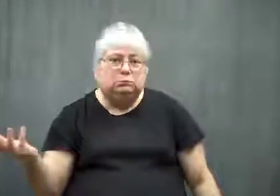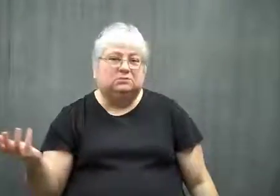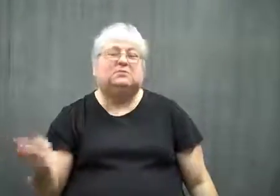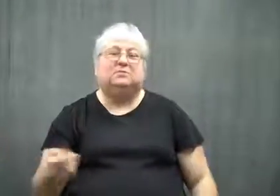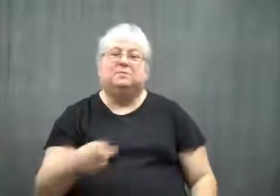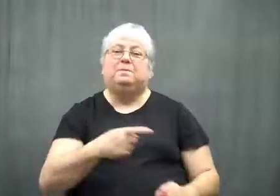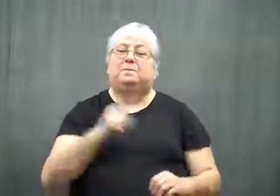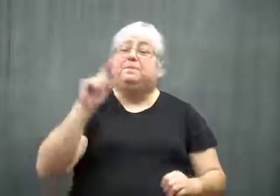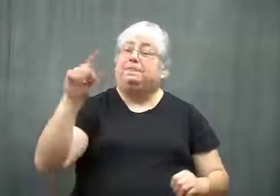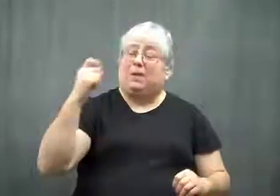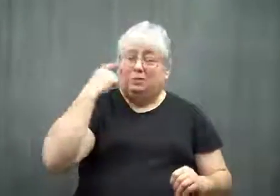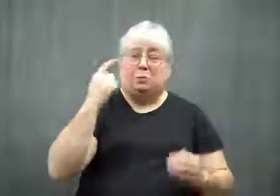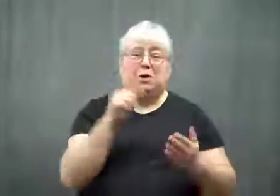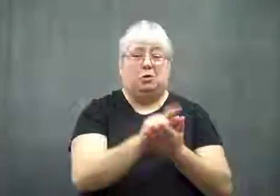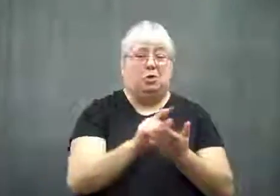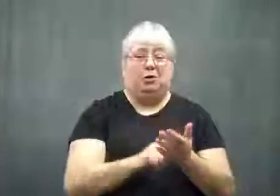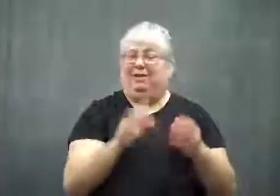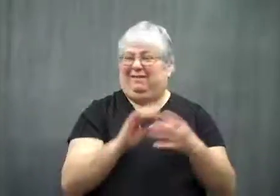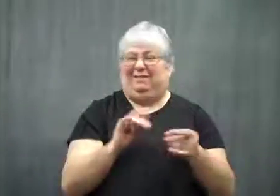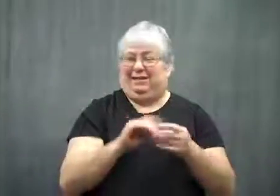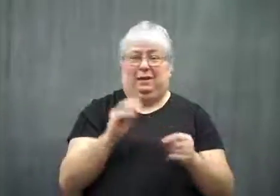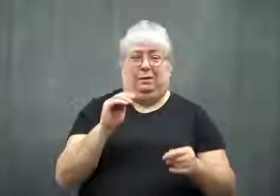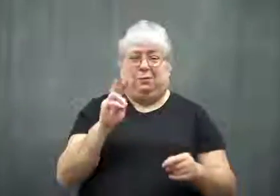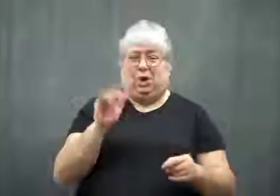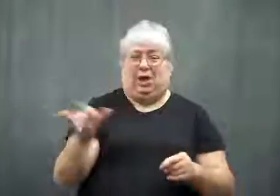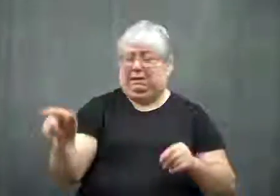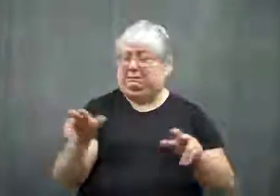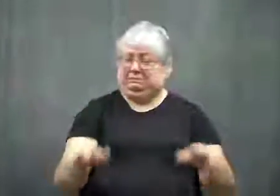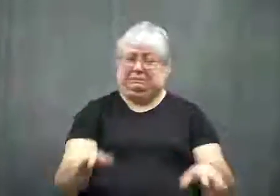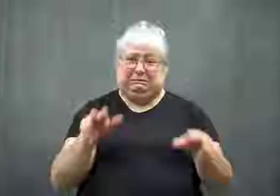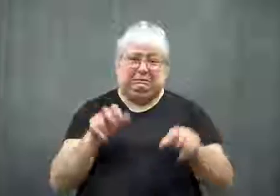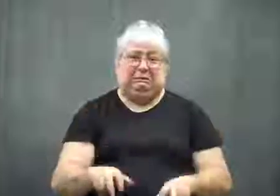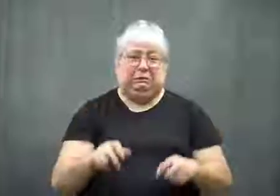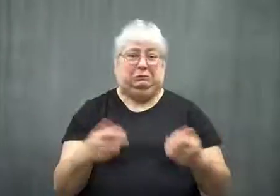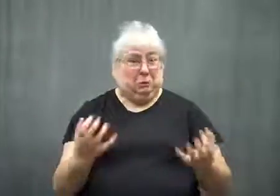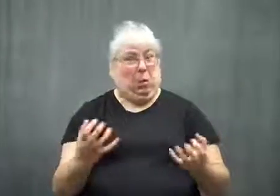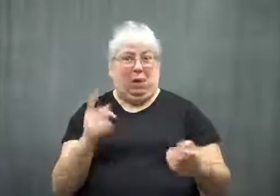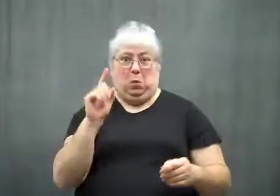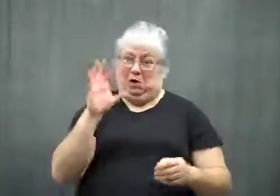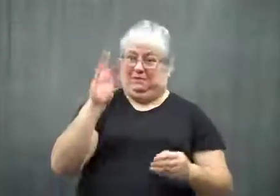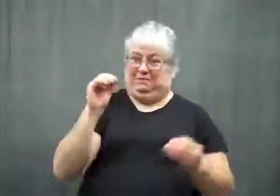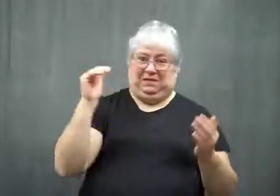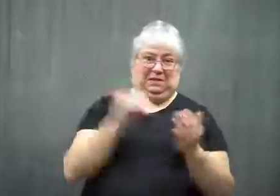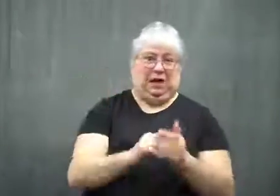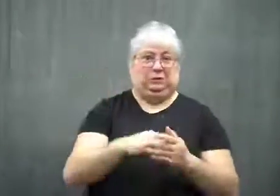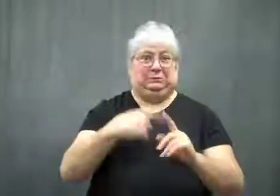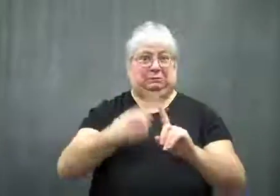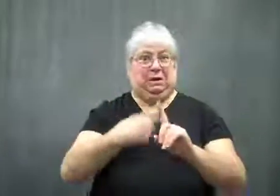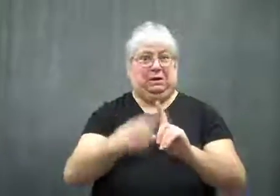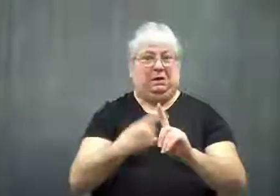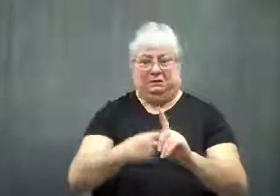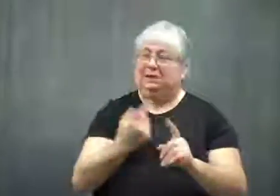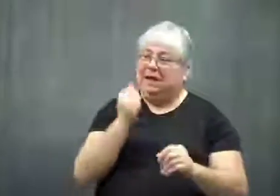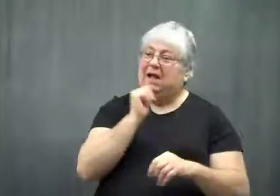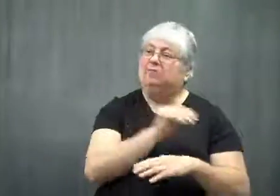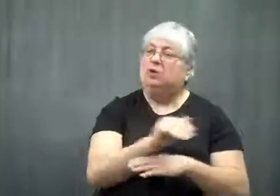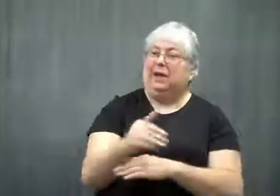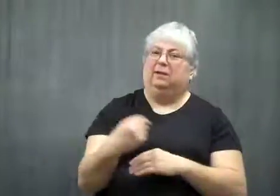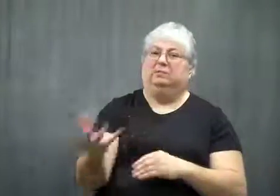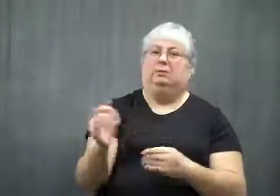The prosecution pictured Murray as selfish, accepting the $150,000 a month